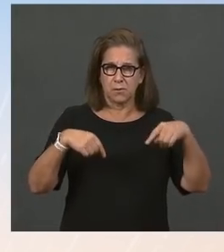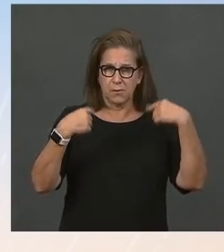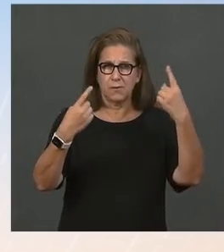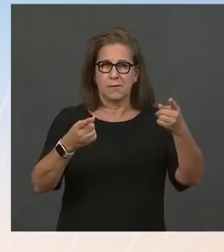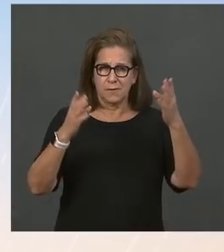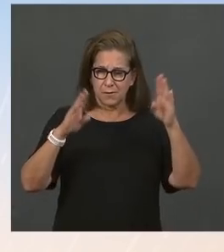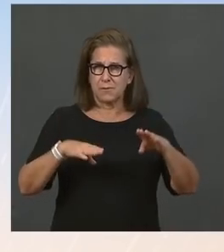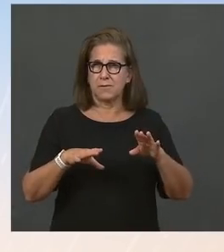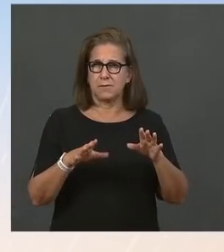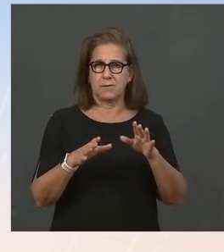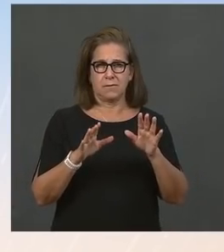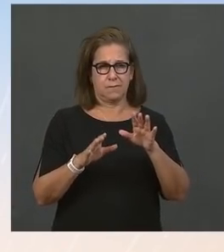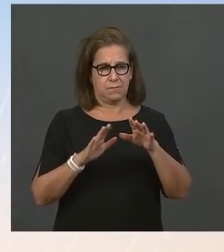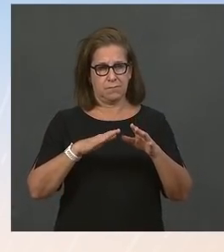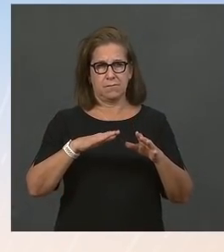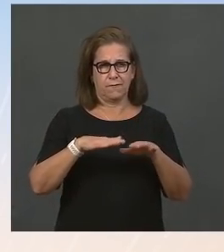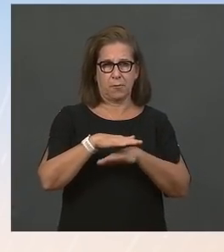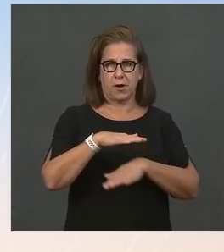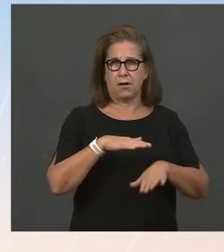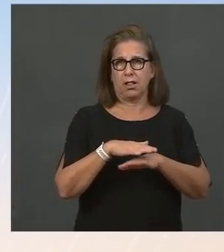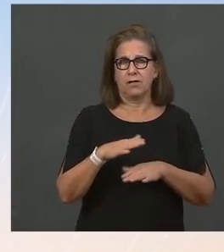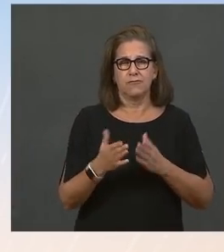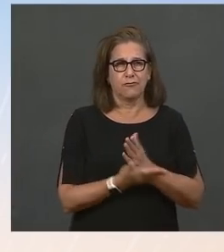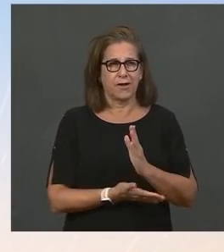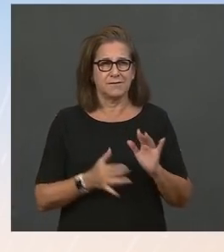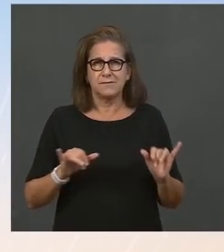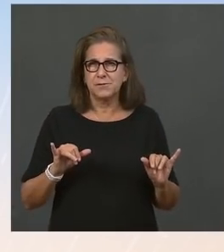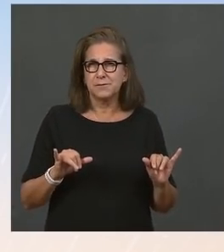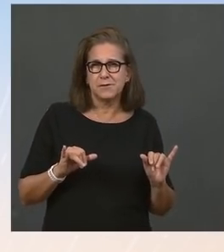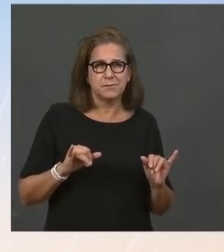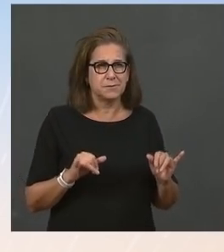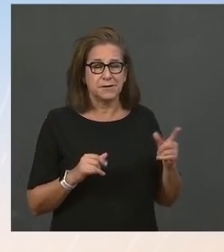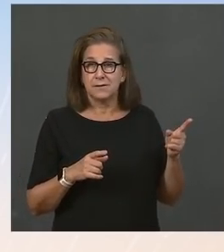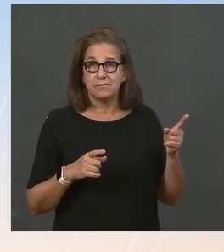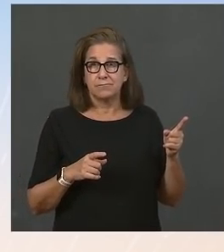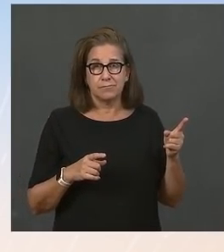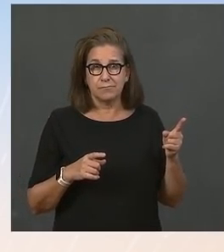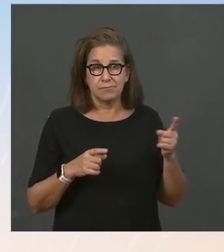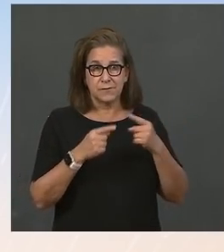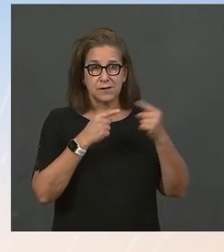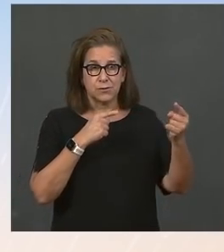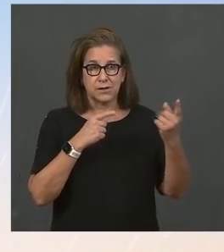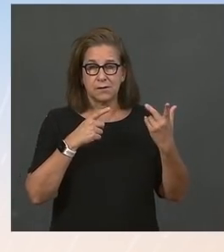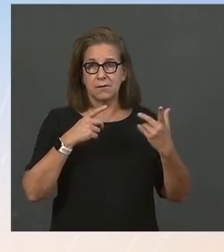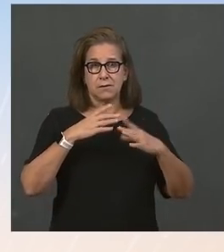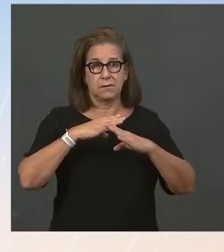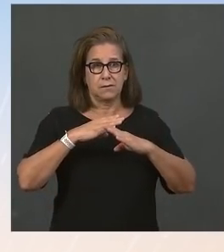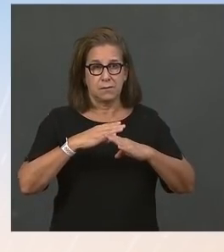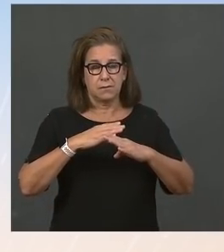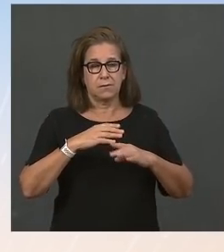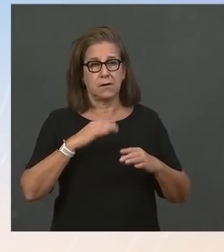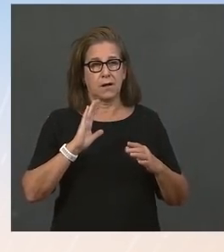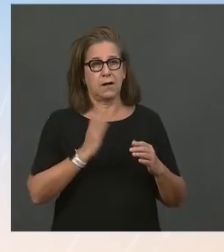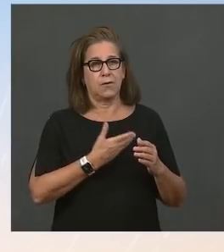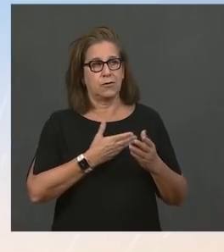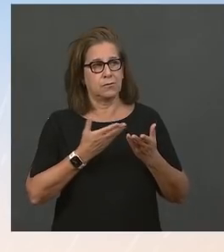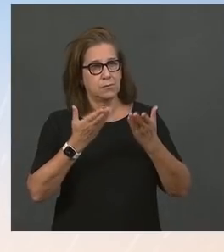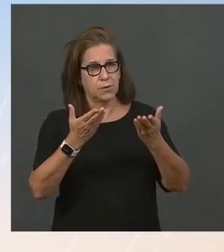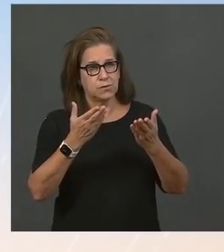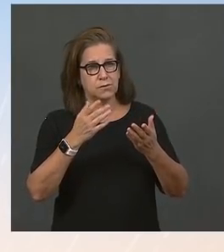if the Republicans continue to be obstructionist around it. And we've seen that time and time again. So he will discuss what that looks like,